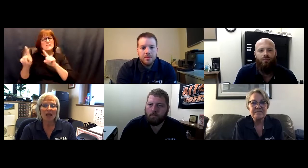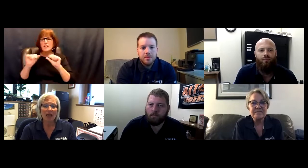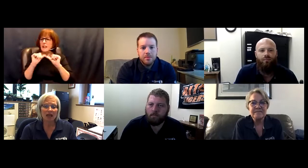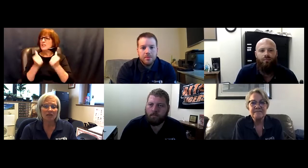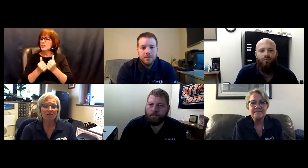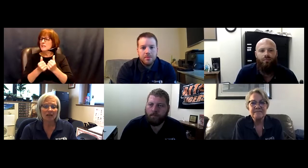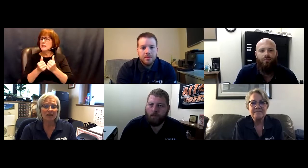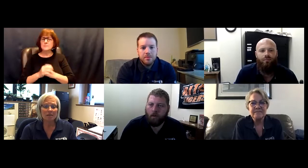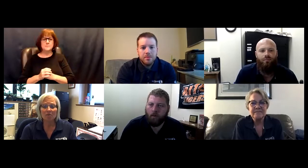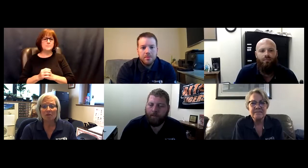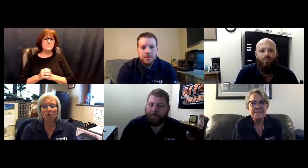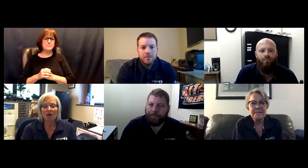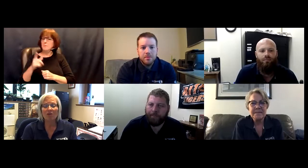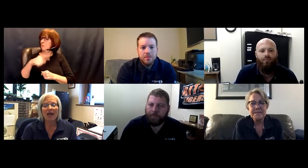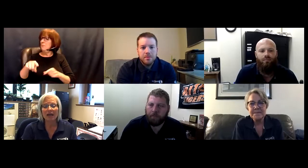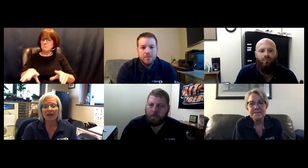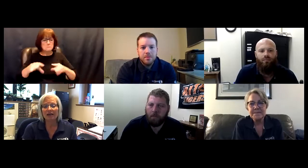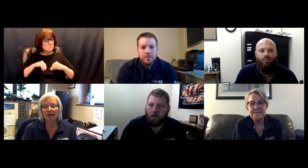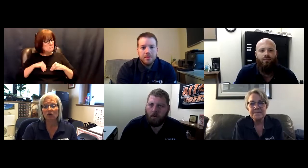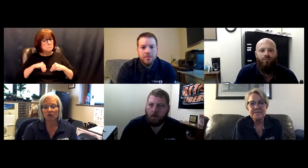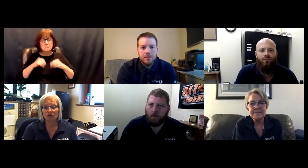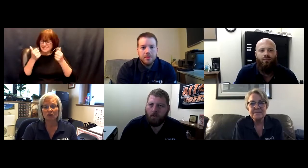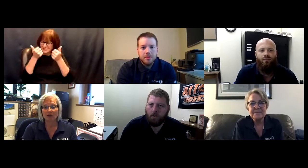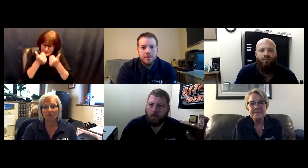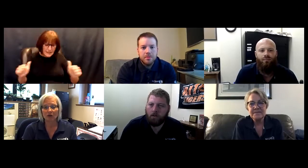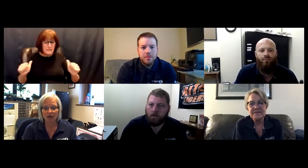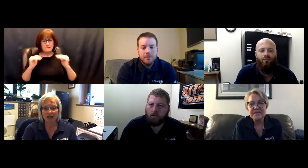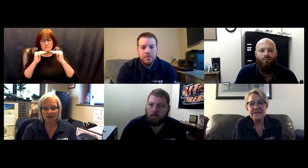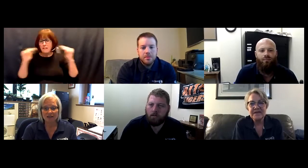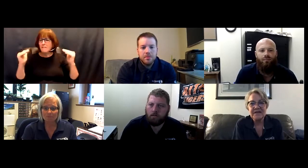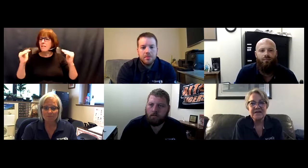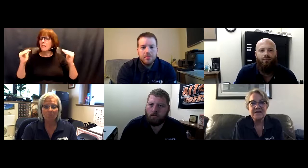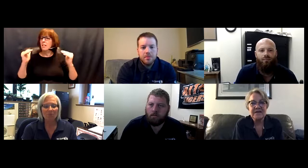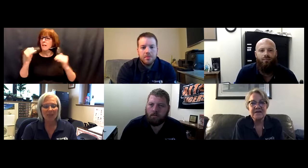and they accept people with any level or degree of hearing loss.